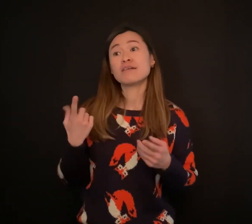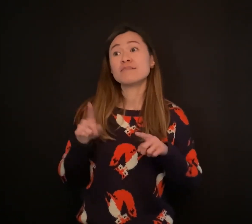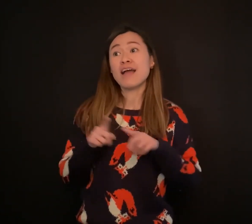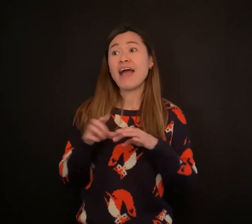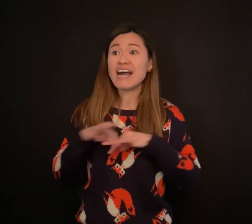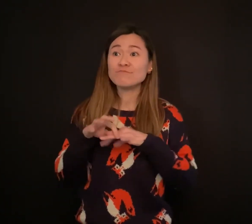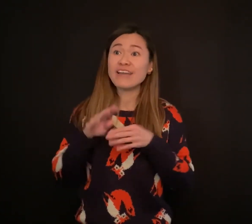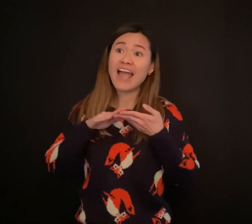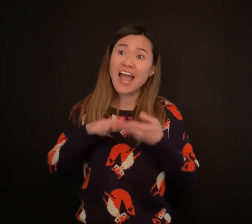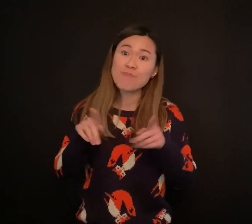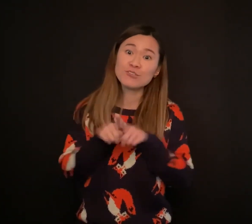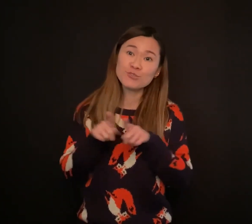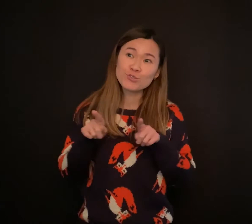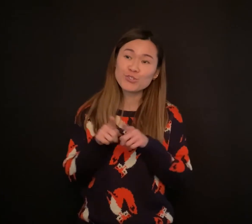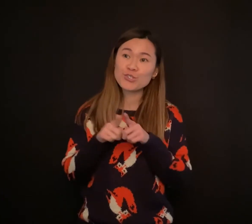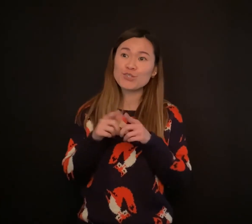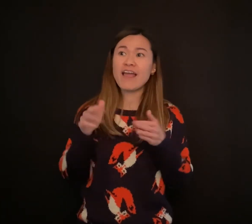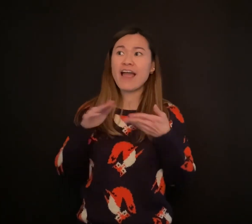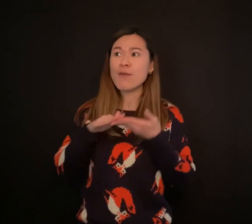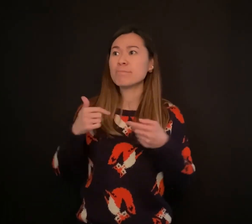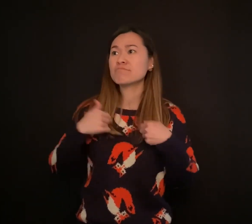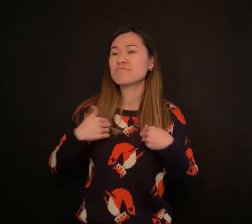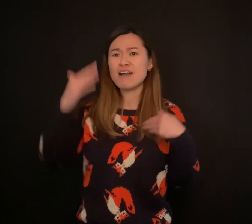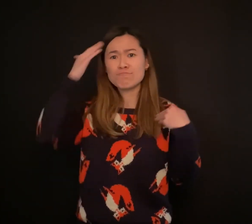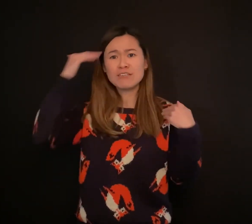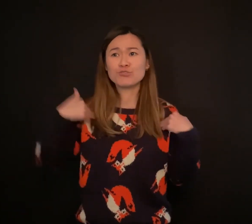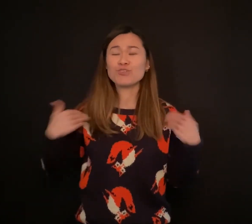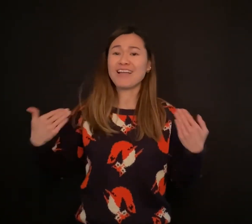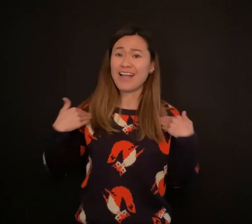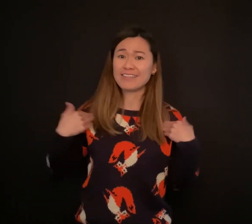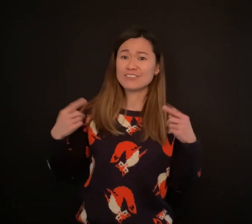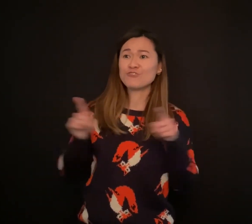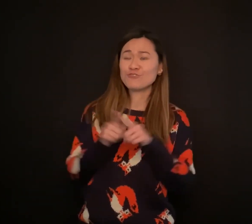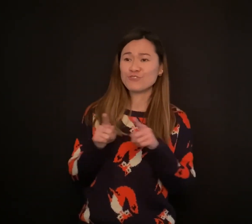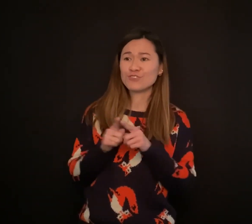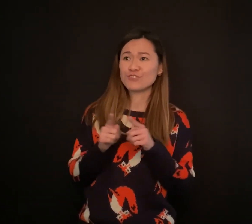My husband helps too. Especially my mental health.